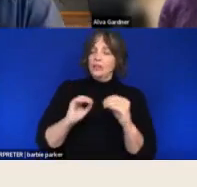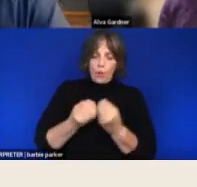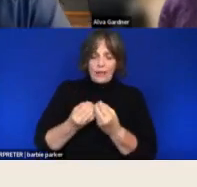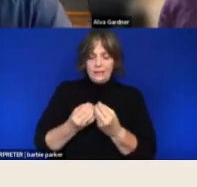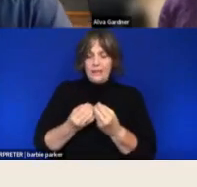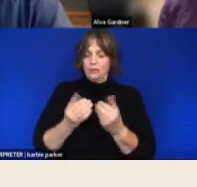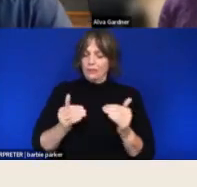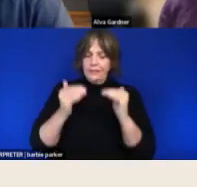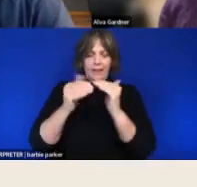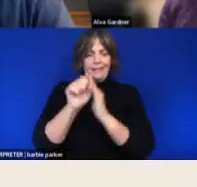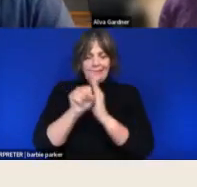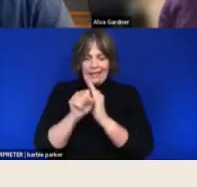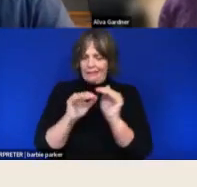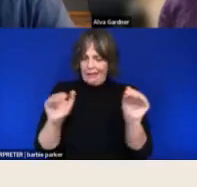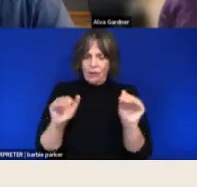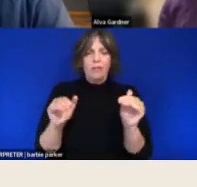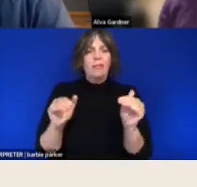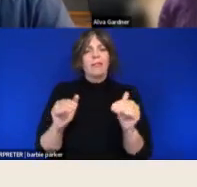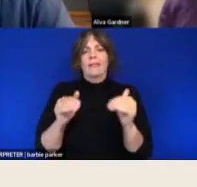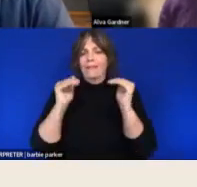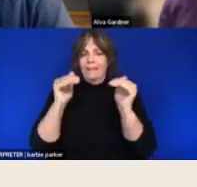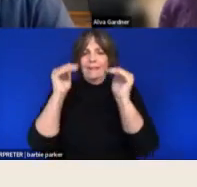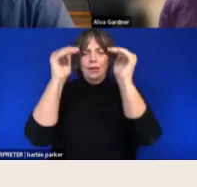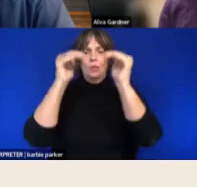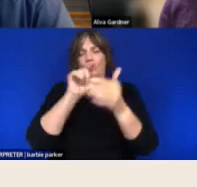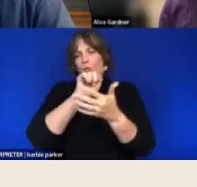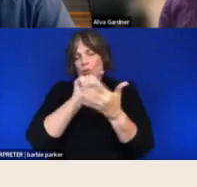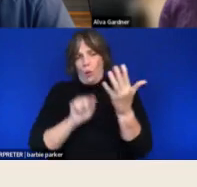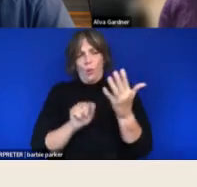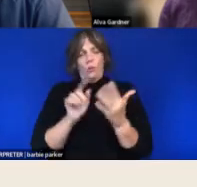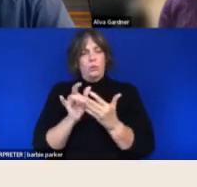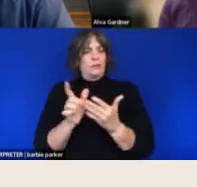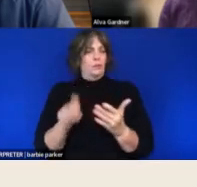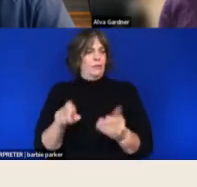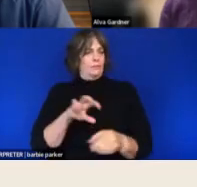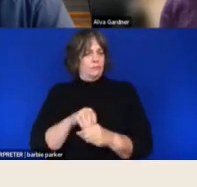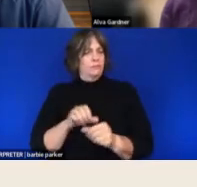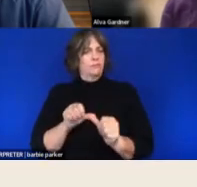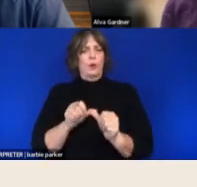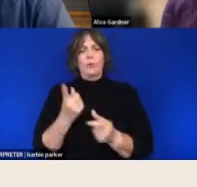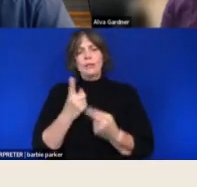system level, we really need to think about that, but we also need to be working on these eight other elements as we go